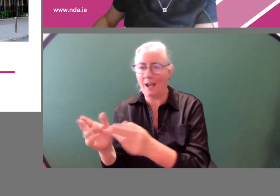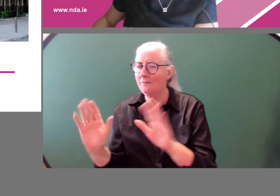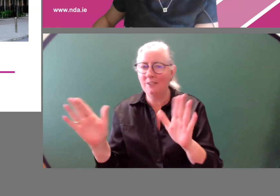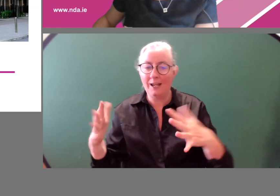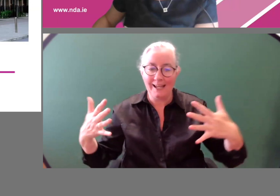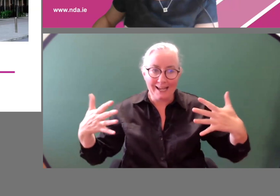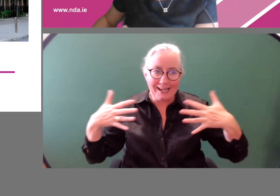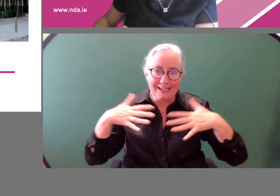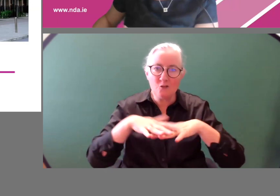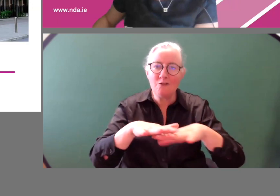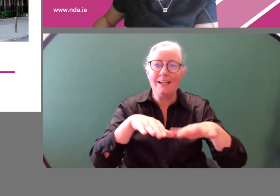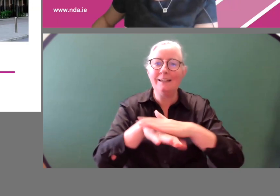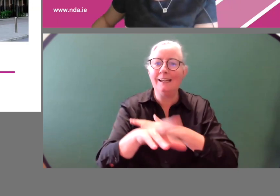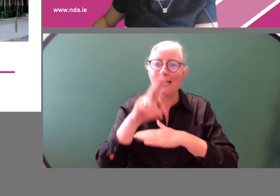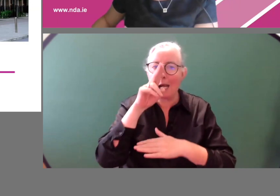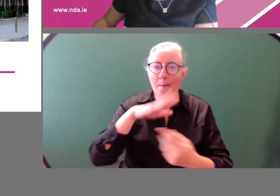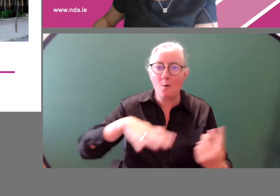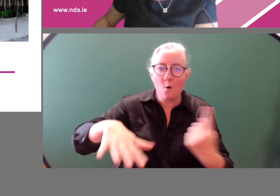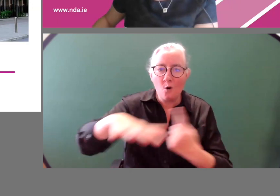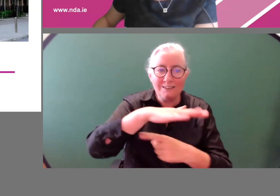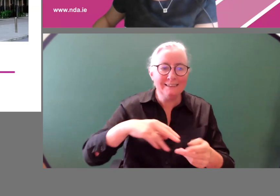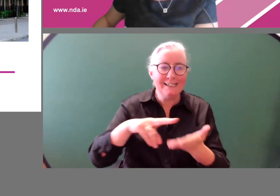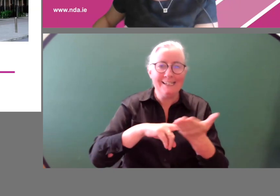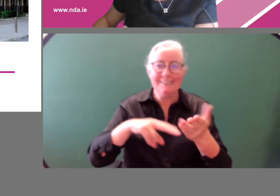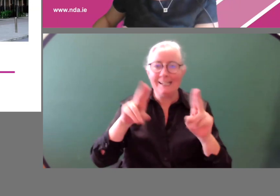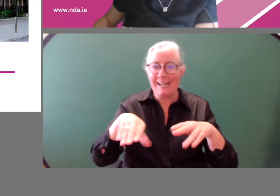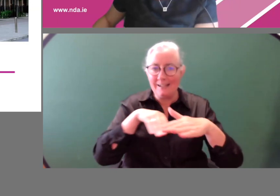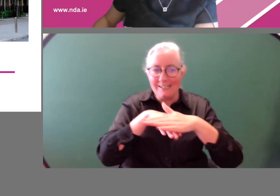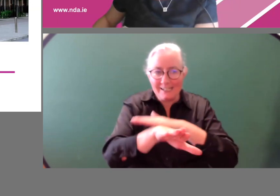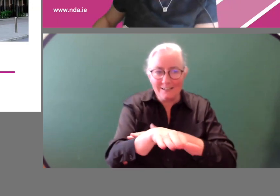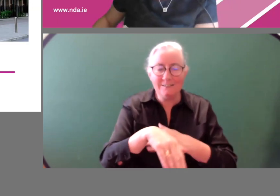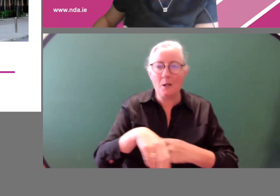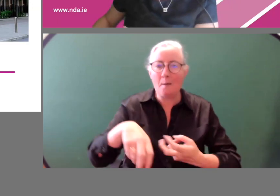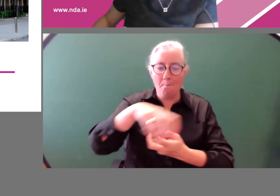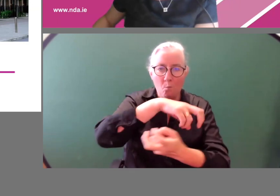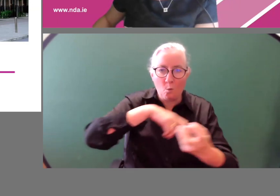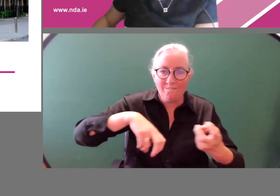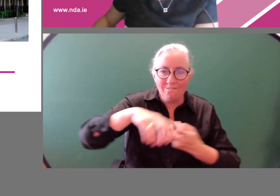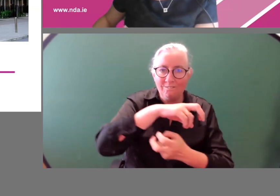the neighbourhood and easy approach, enter and move about in, easy to understand use and manage,